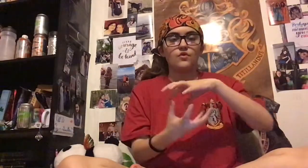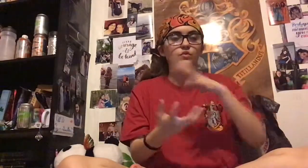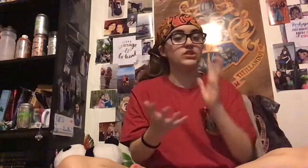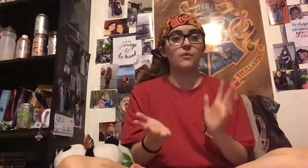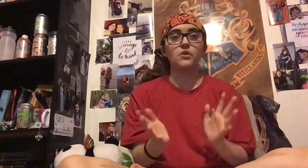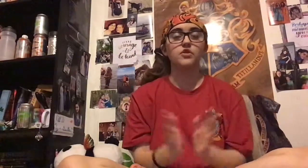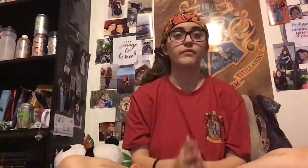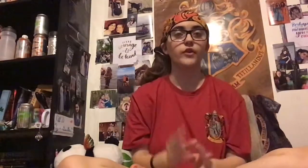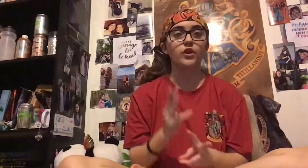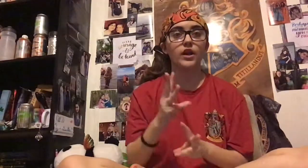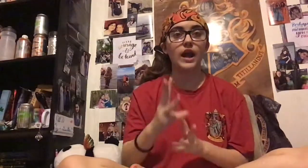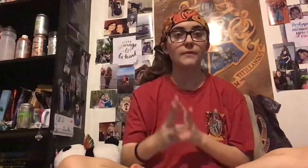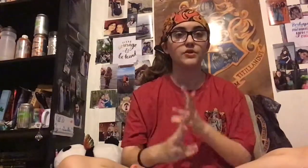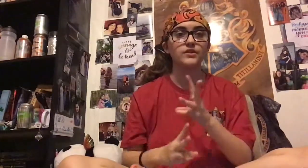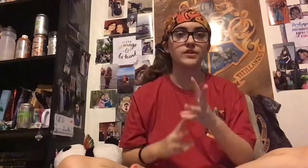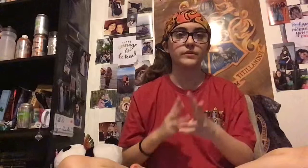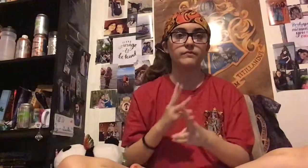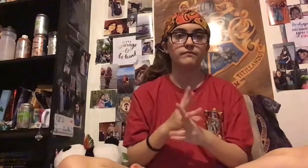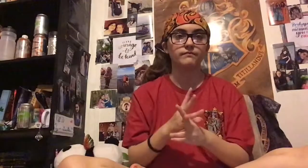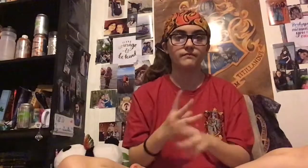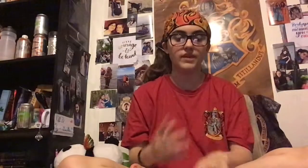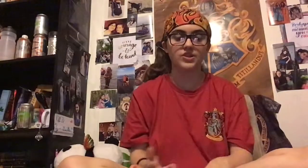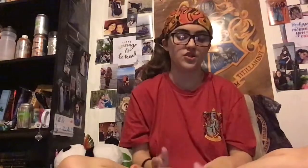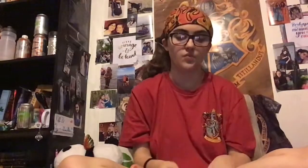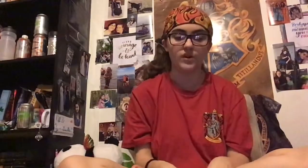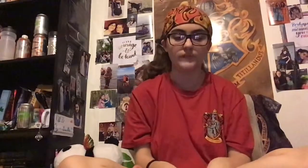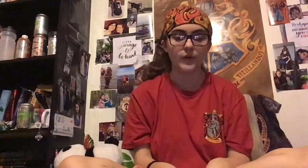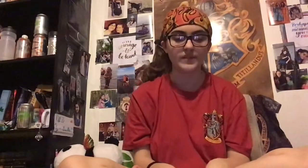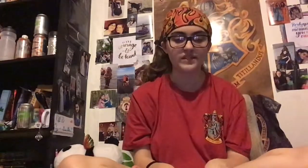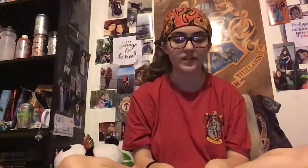Whichever one you prefer, I'm gonna do this one. That's just the one I've always done